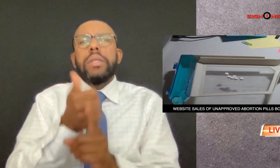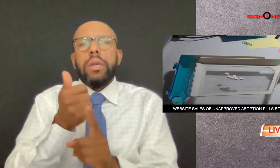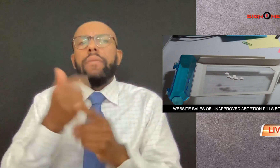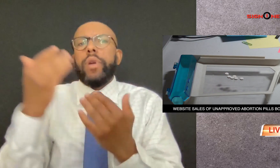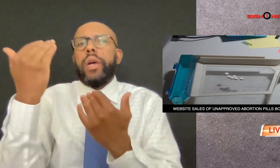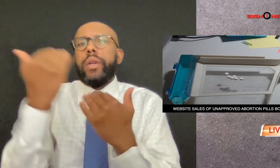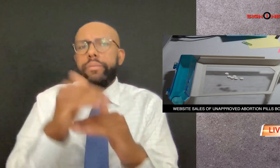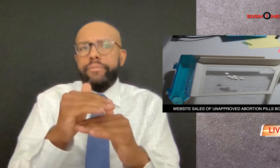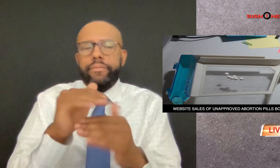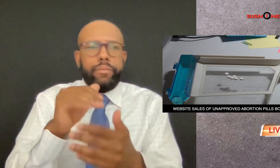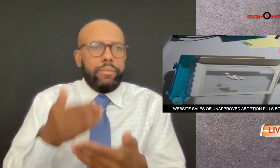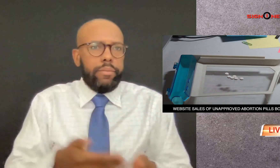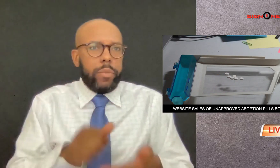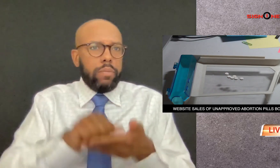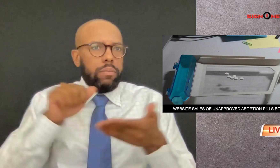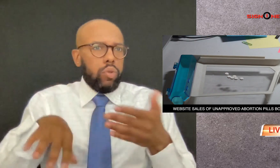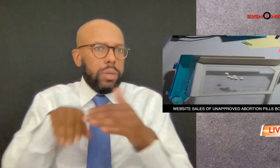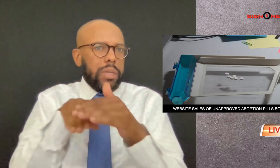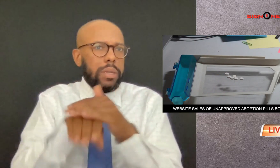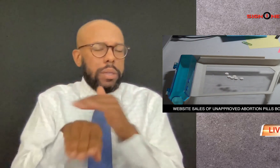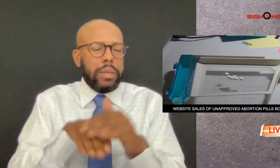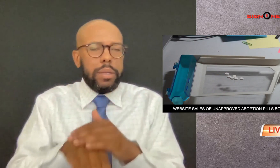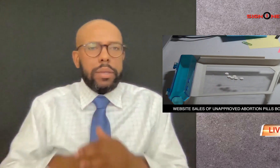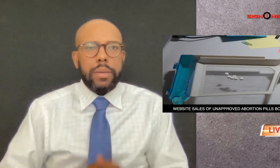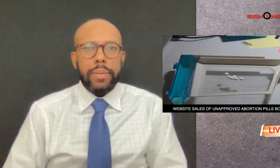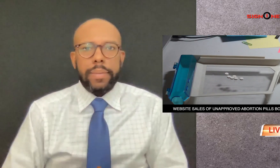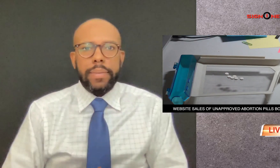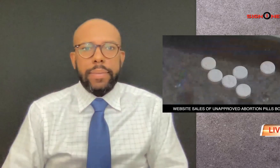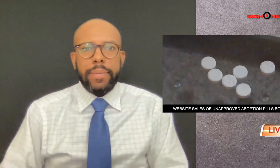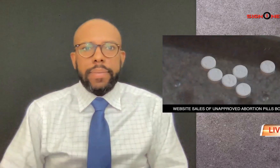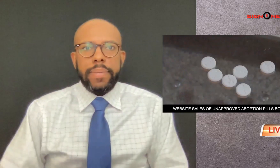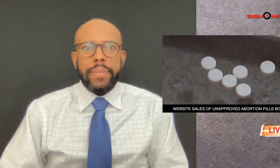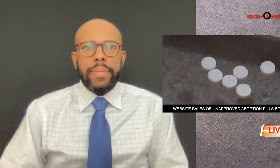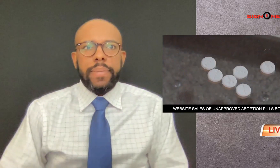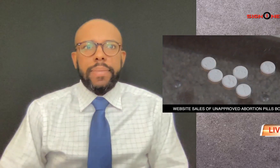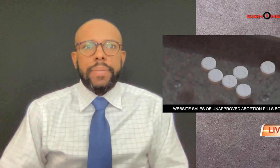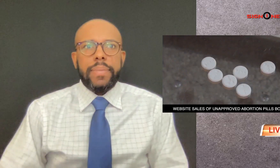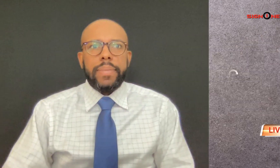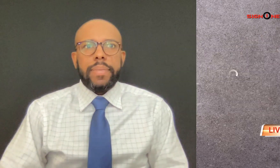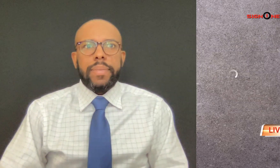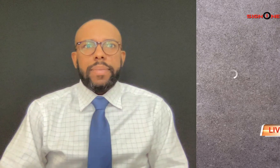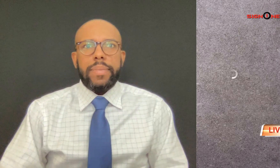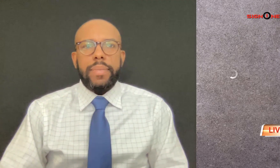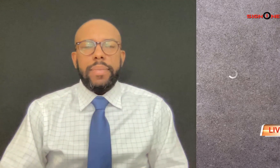abortion pills online without a prescription could also potentially face criminal charges